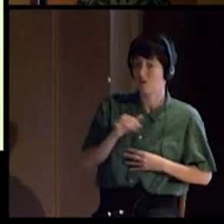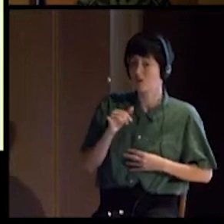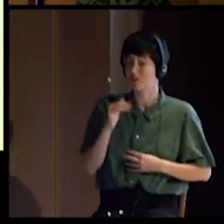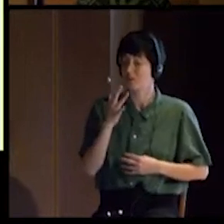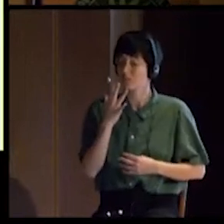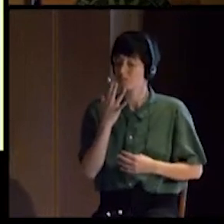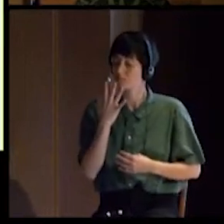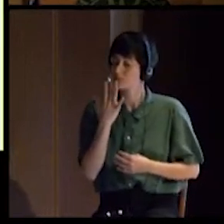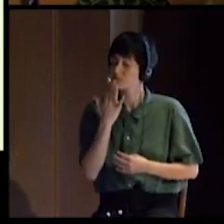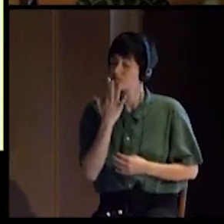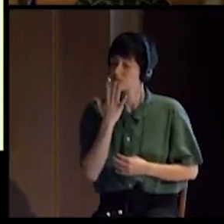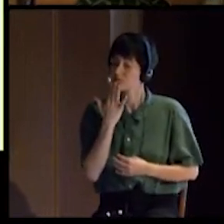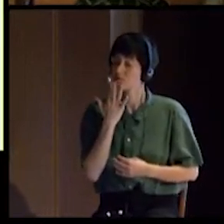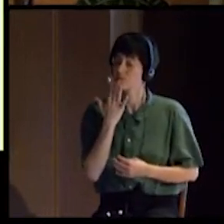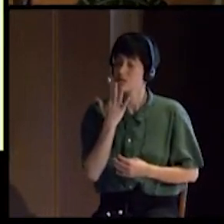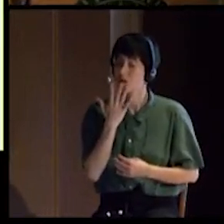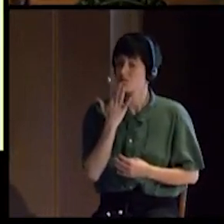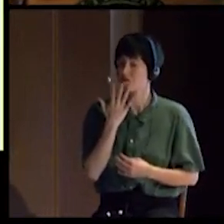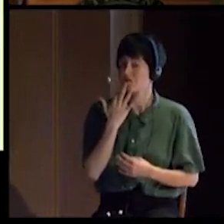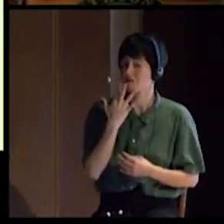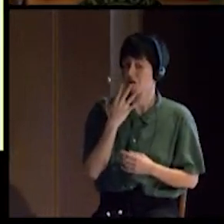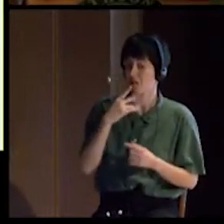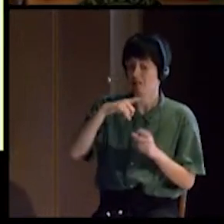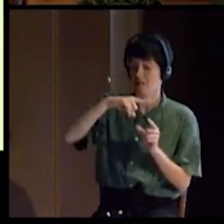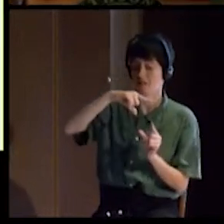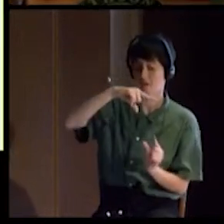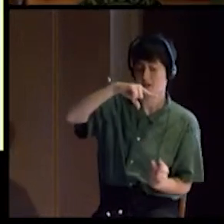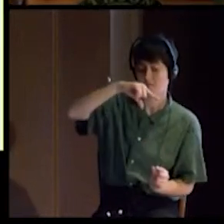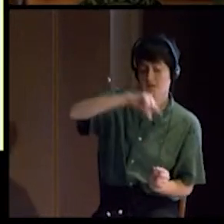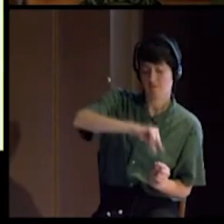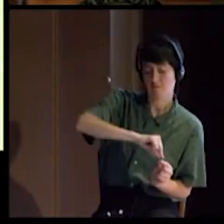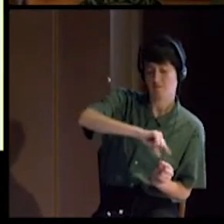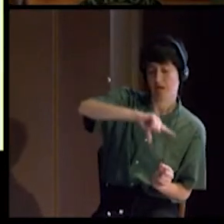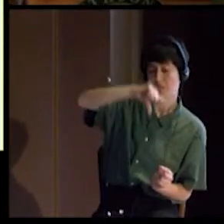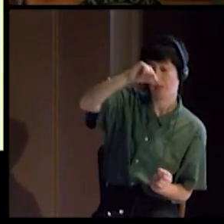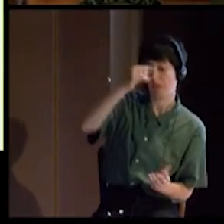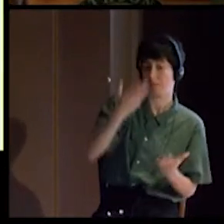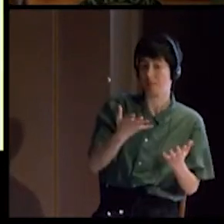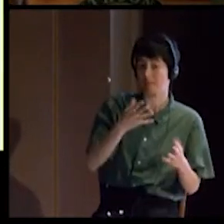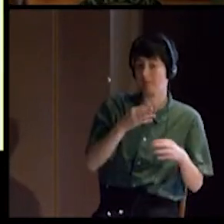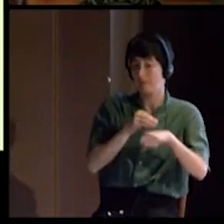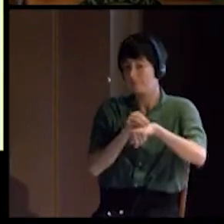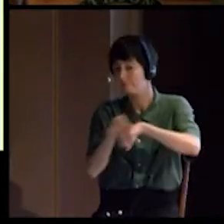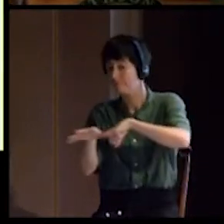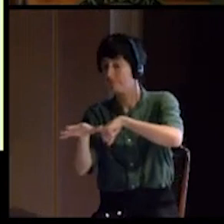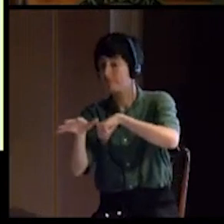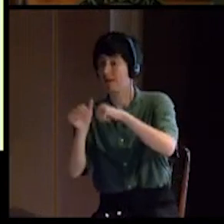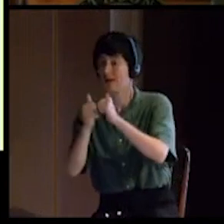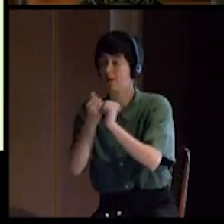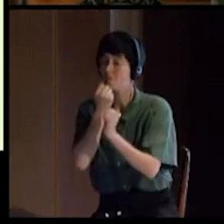in thermal insulation or thermal absorption. So there are some papers that showed